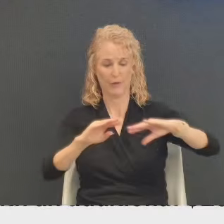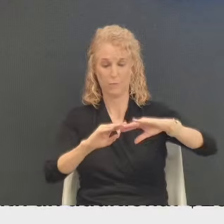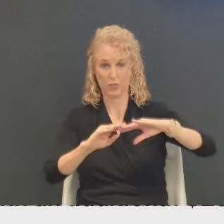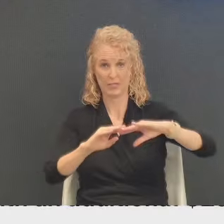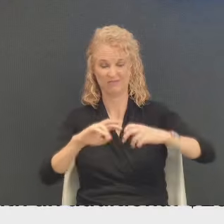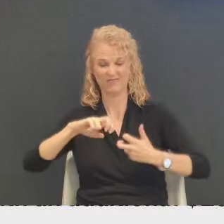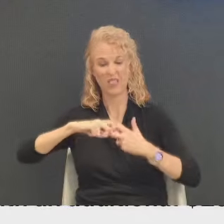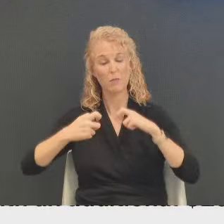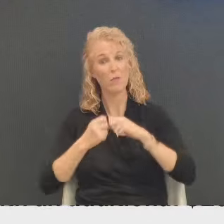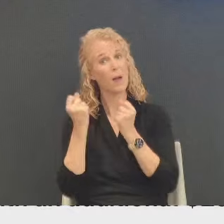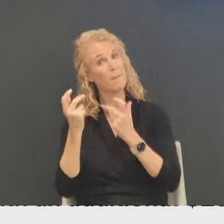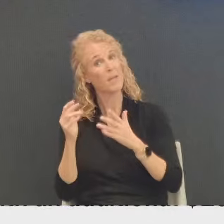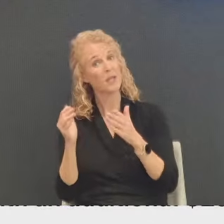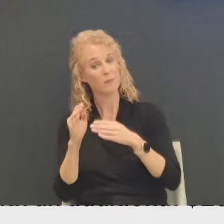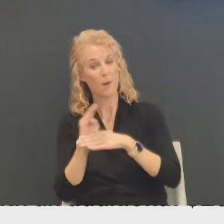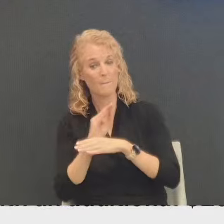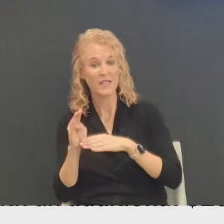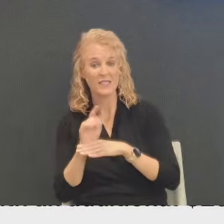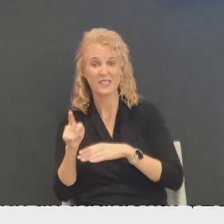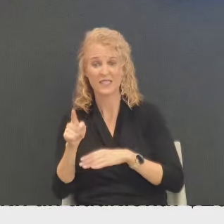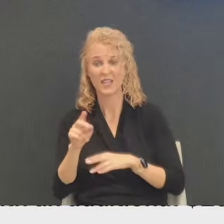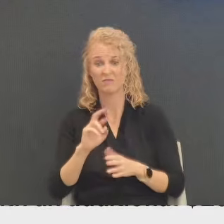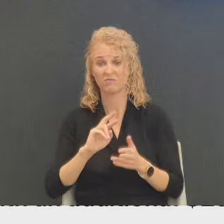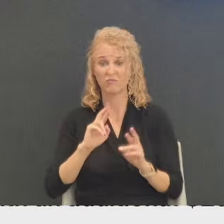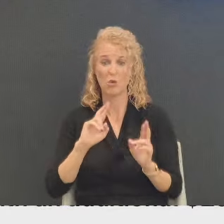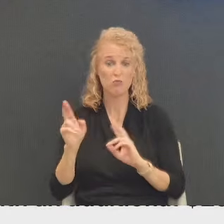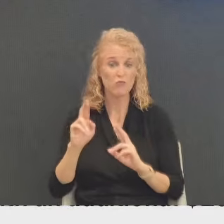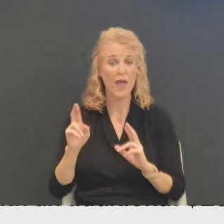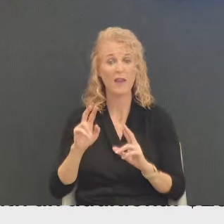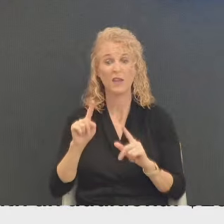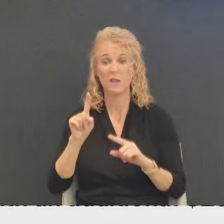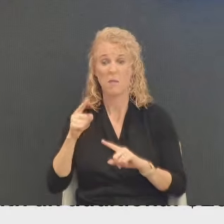small businesses right now, they're getting run out because rents are going up and they don't have